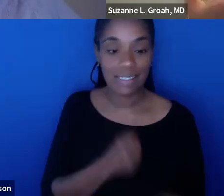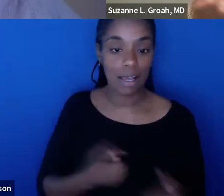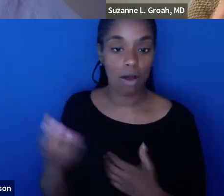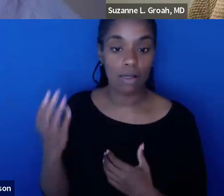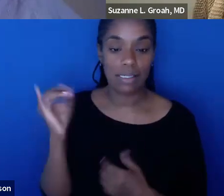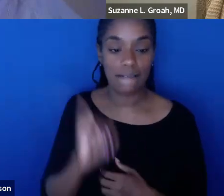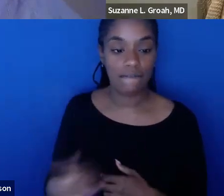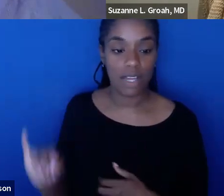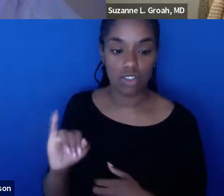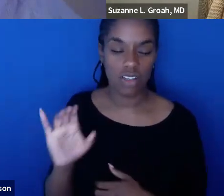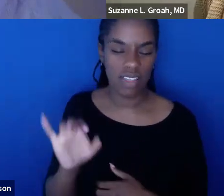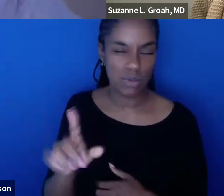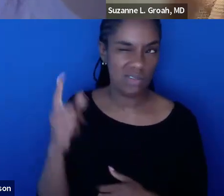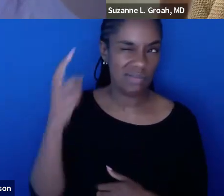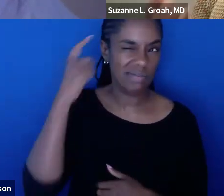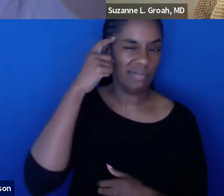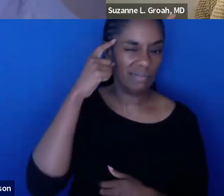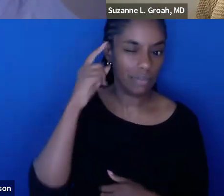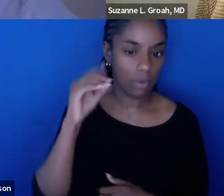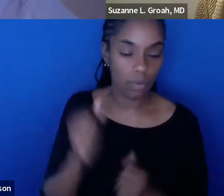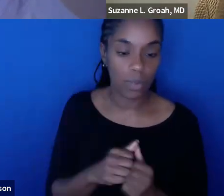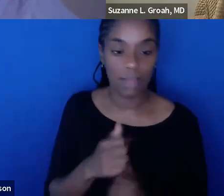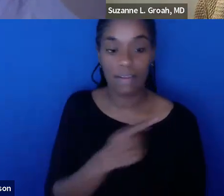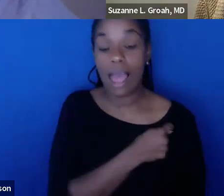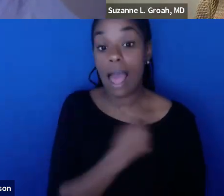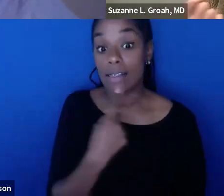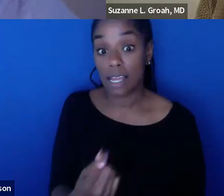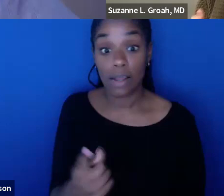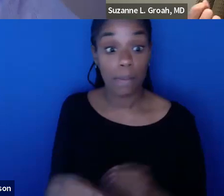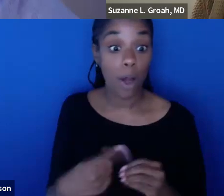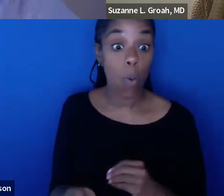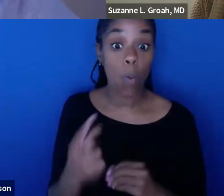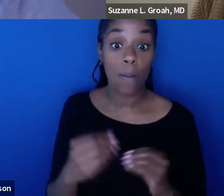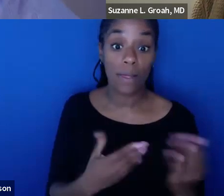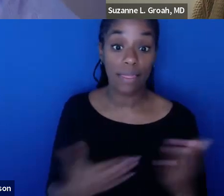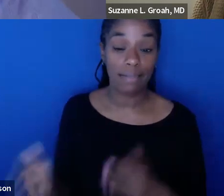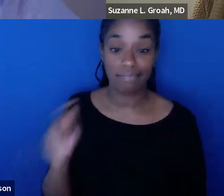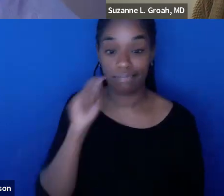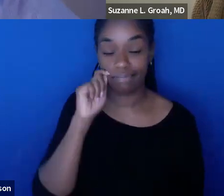That's what you reminded me of with the vaccine. And actually, I'll tell you about one more thing that's super cool because you mentioned a vaccine that's cool.